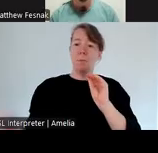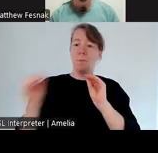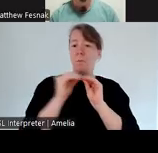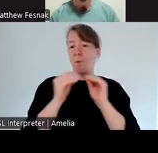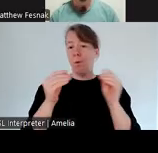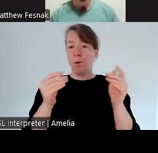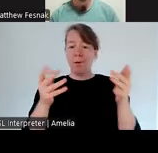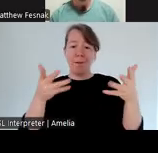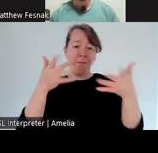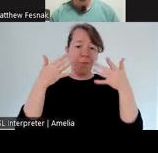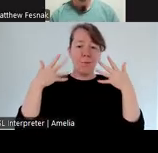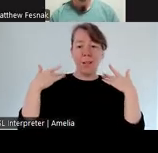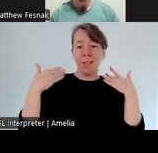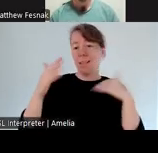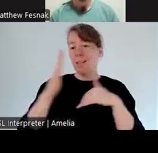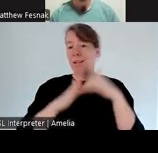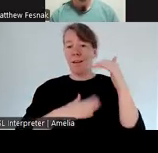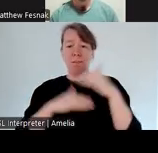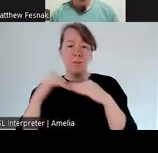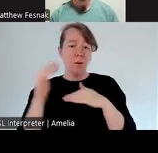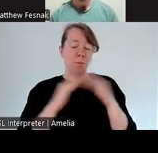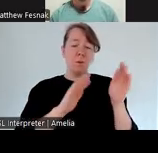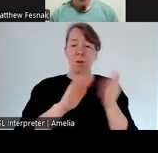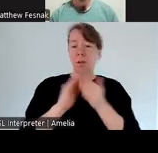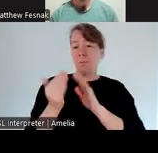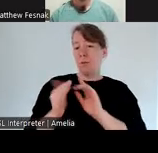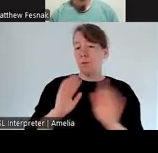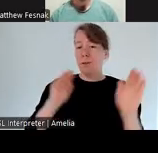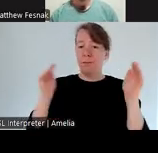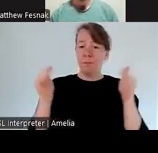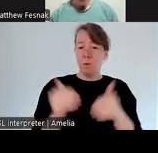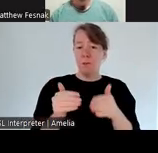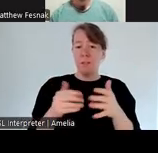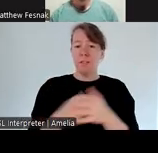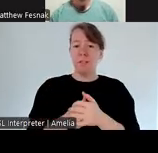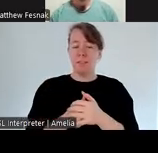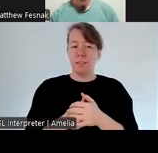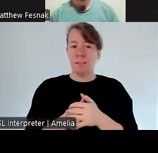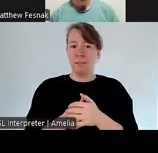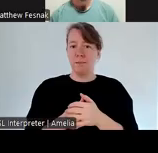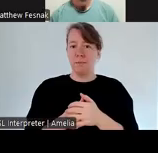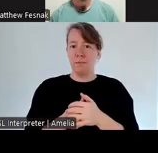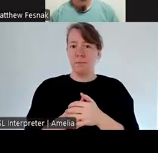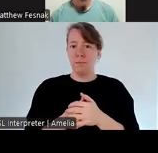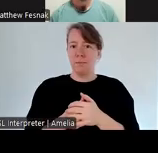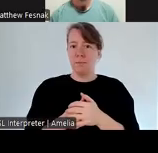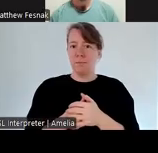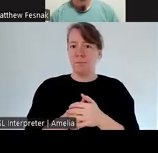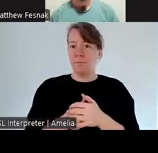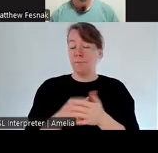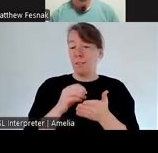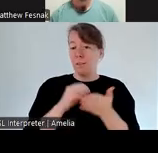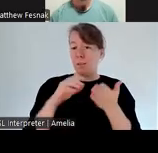and like community oriented and, uh, student space-like specific.